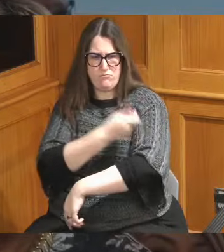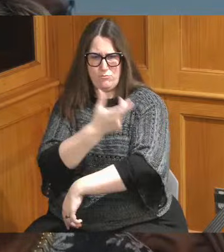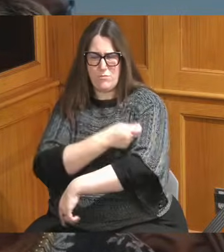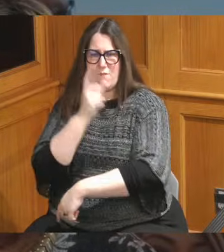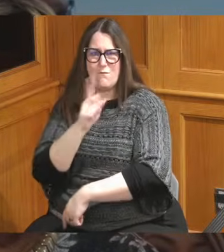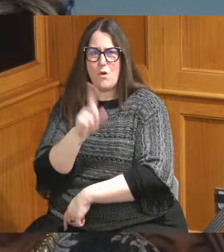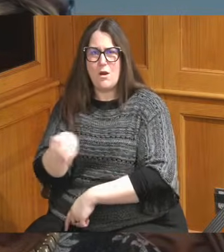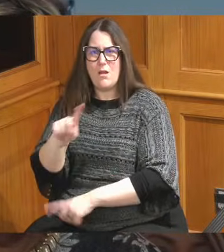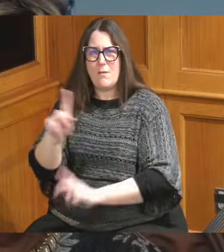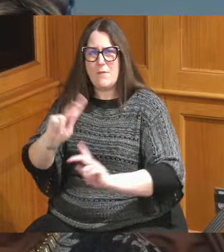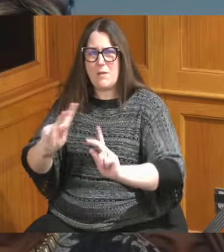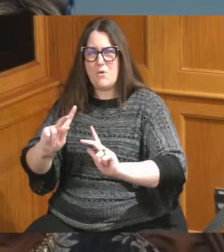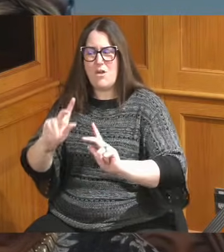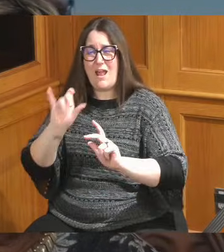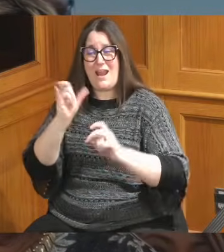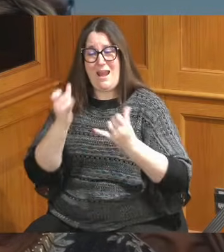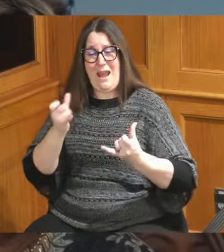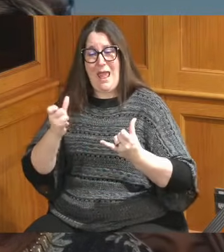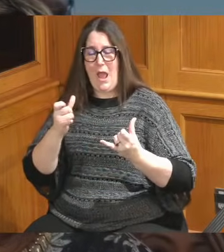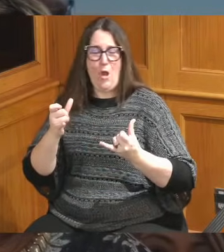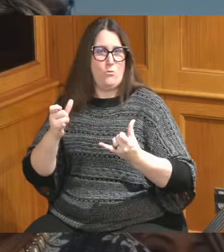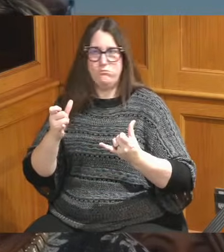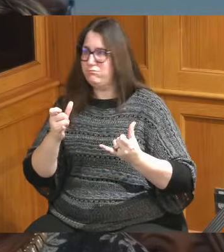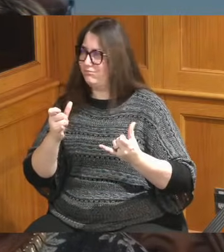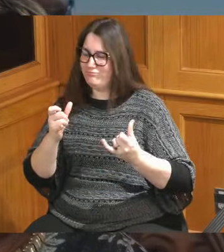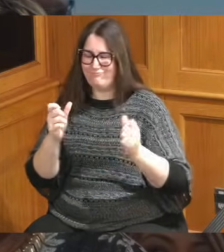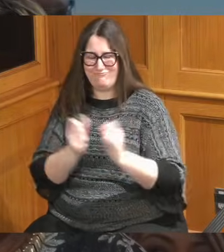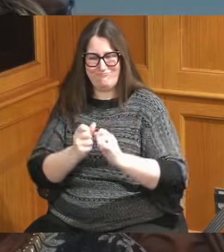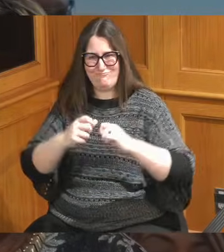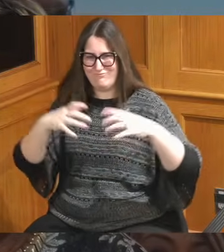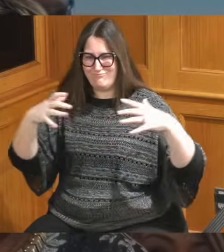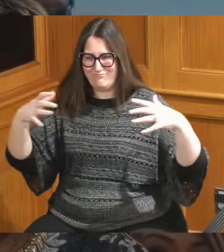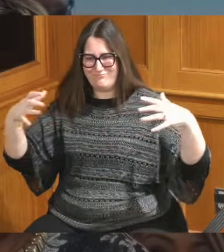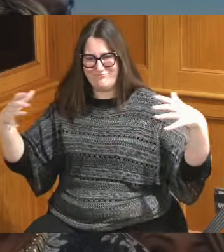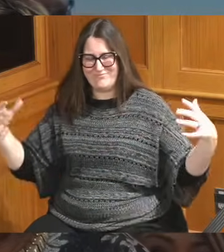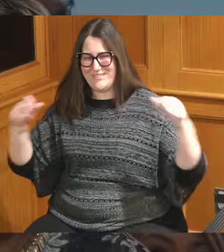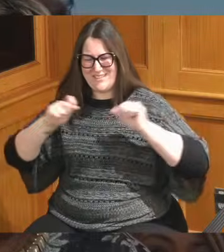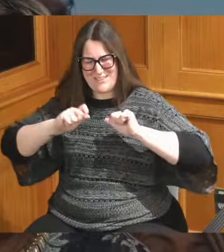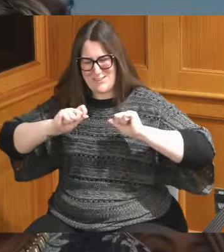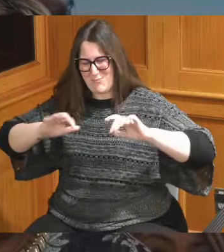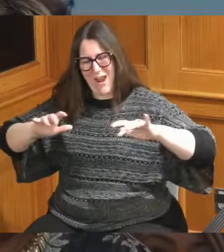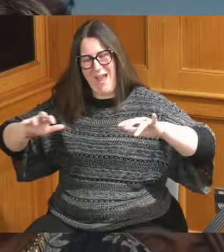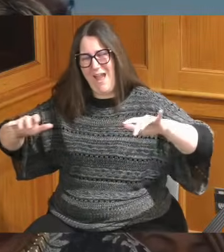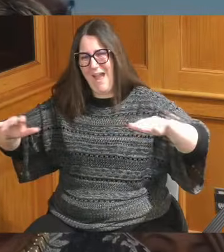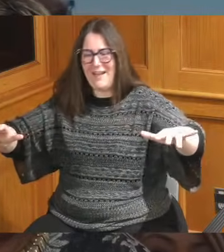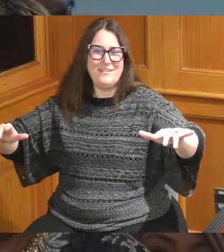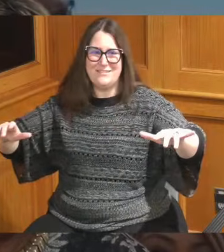it grew into something that we had no idea was going to take on this type of a magnitude. And